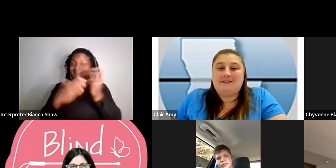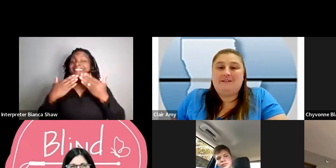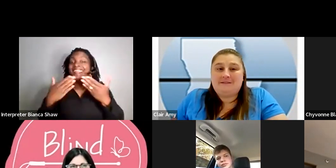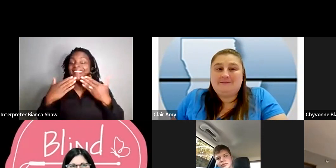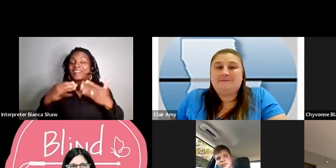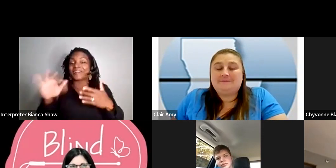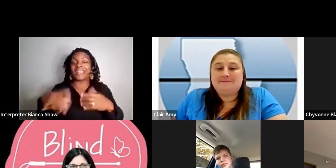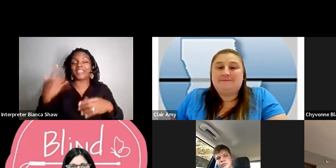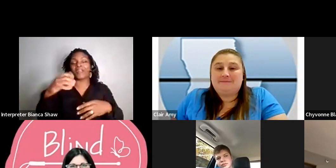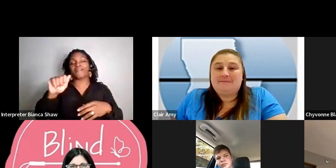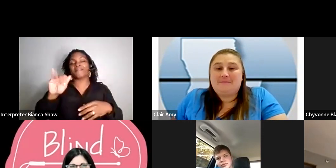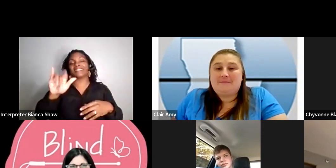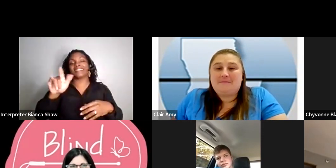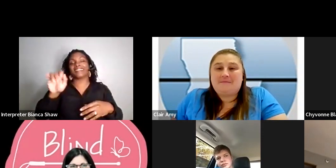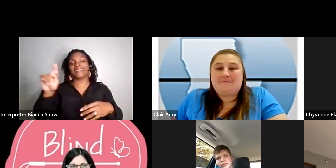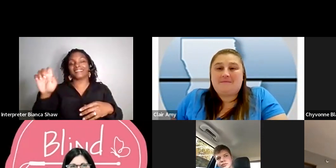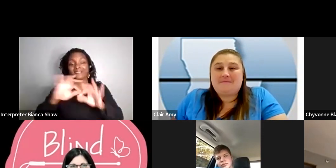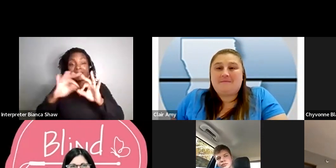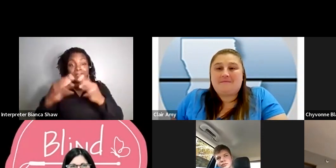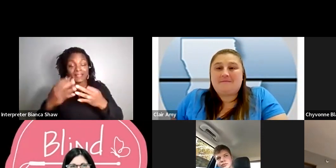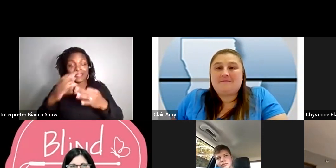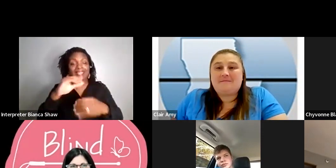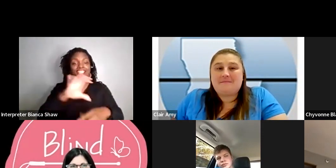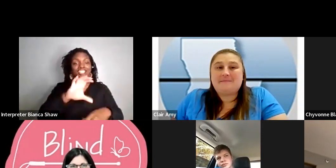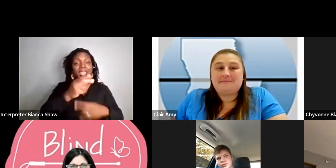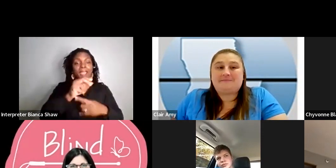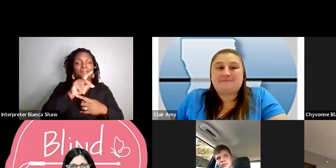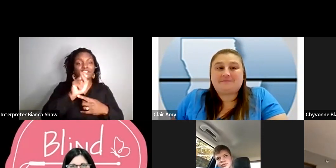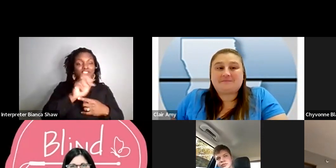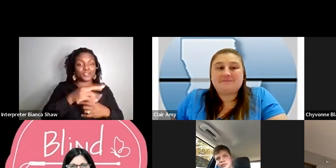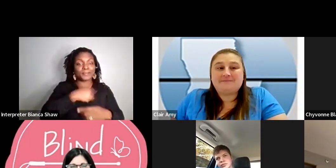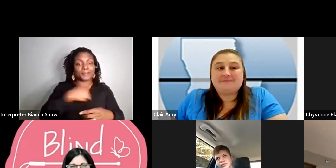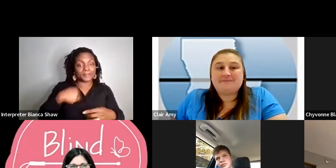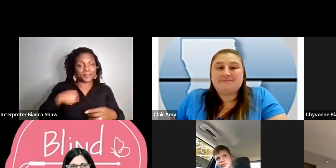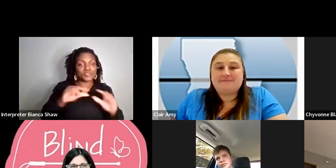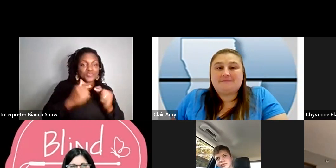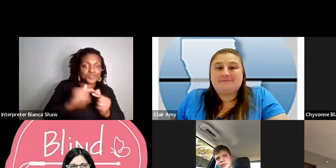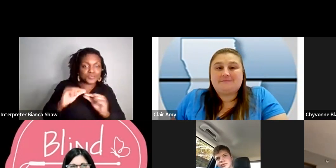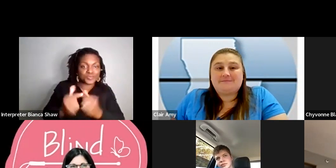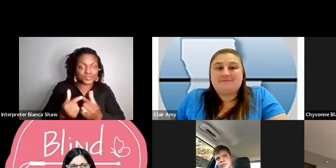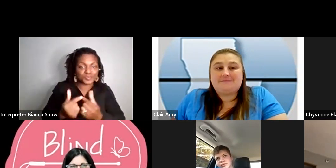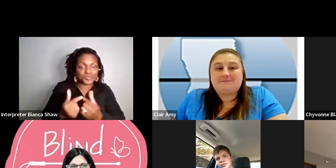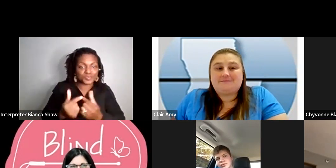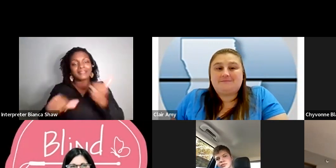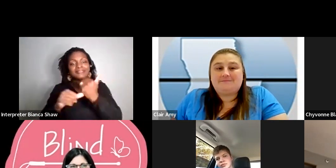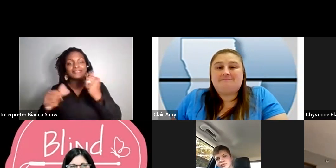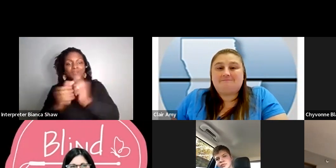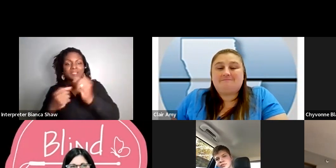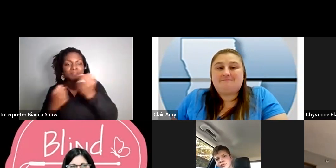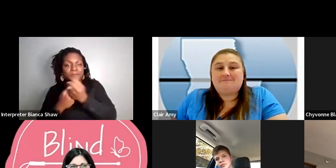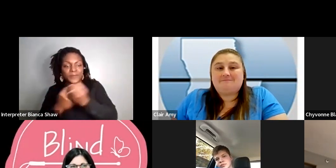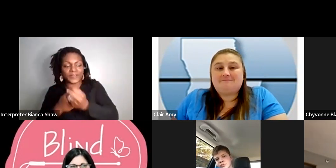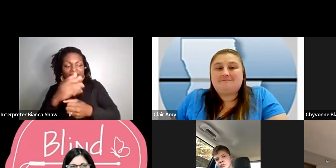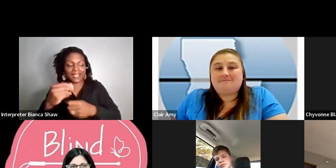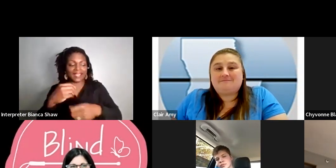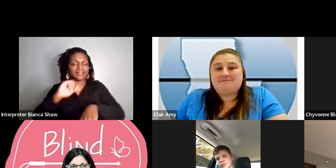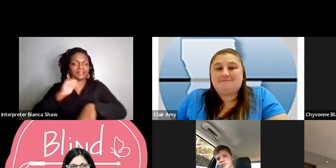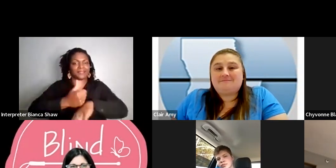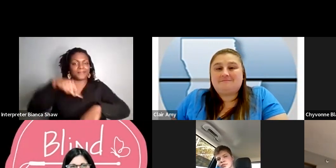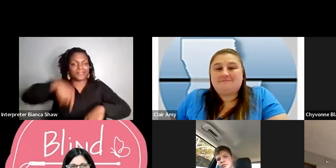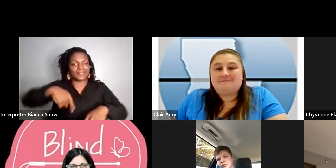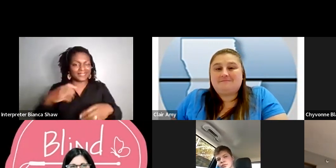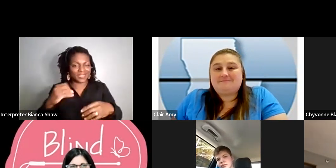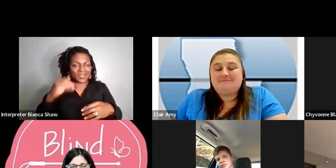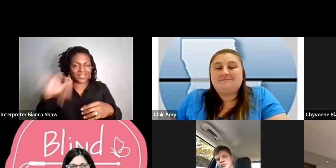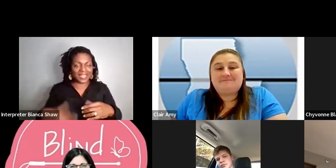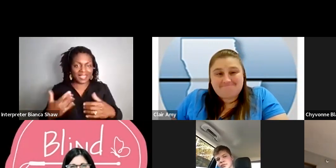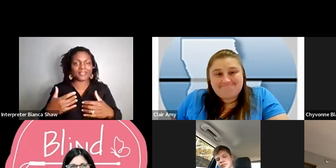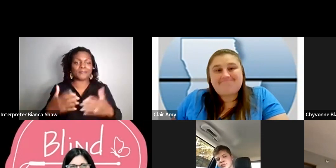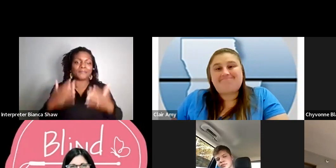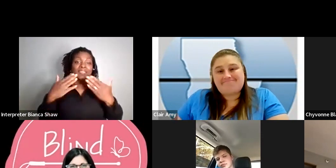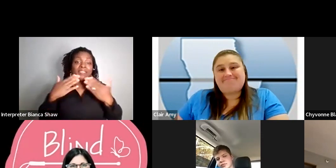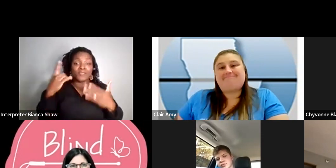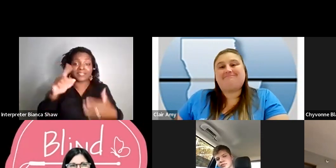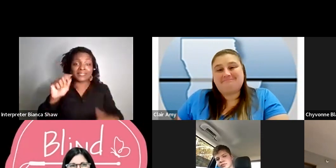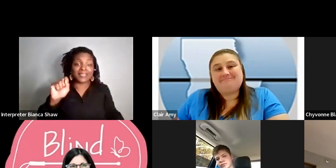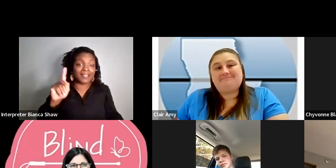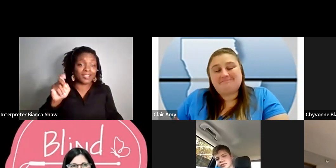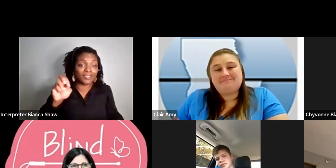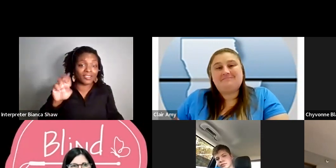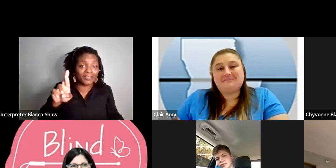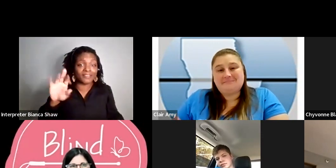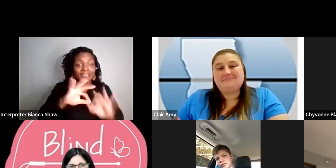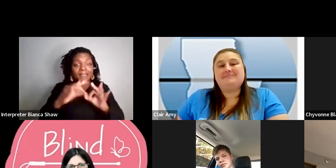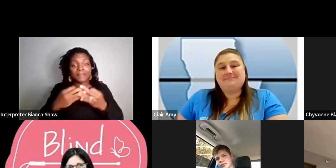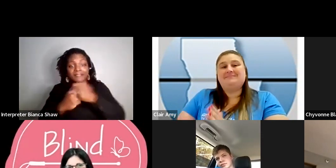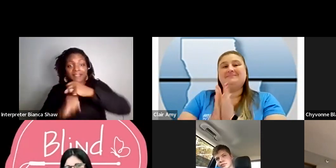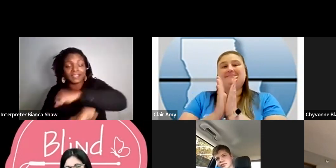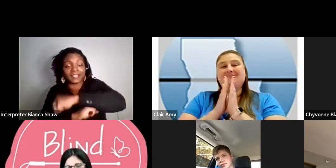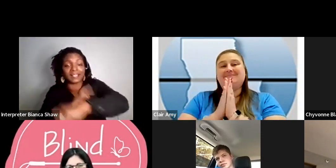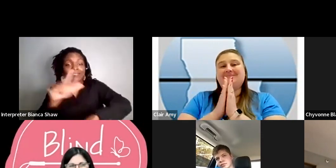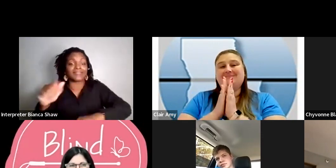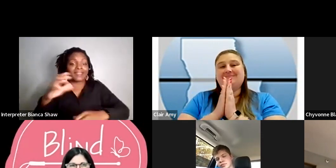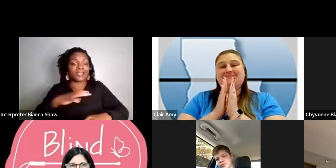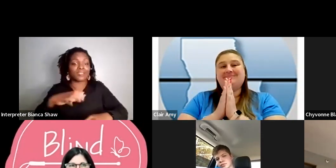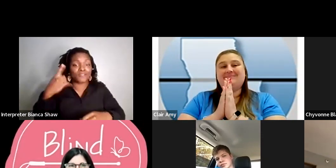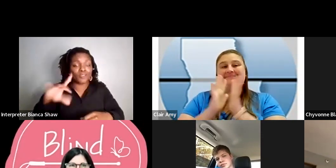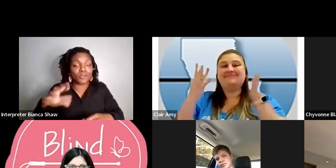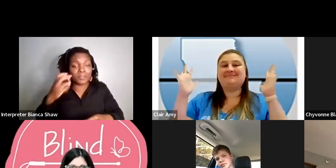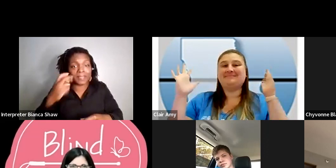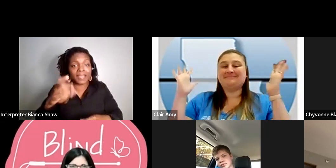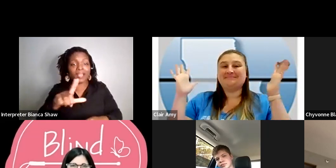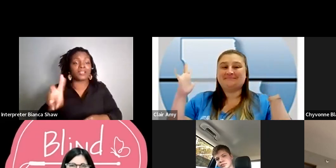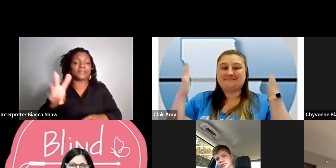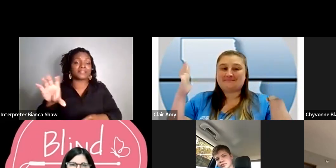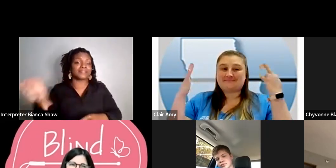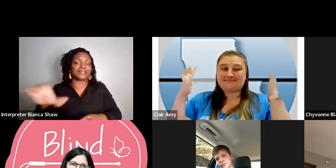All of our chapter members and groups who assisted with sponsoring and making this happen so again a big shout out to Solar family foundation to Louisiana Council for the blind to lwcc we could not have done this without